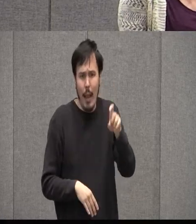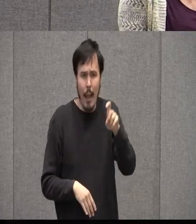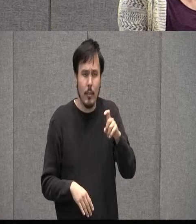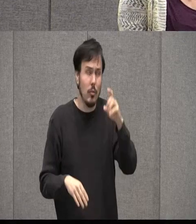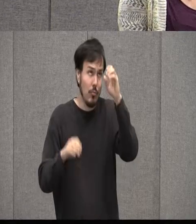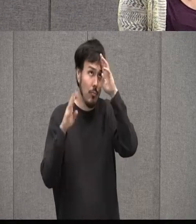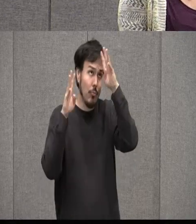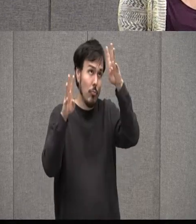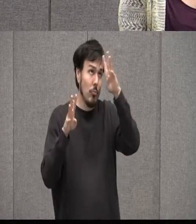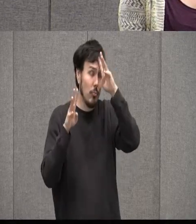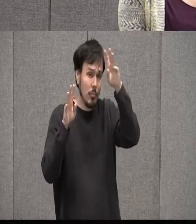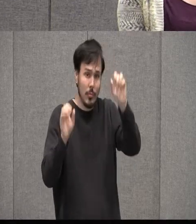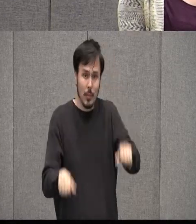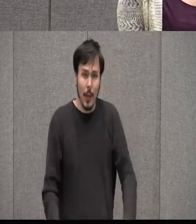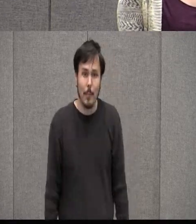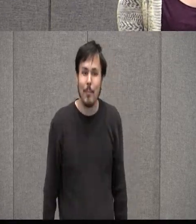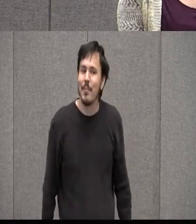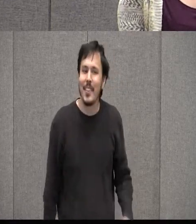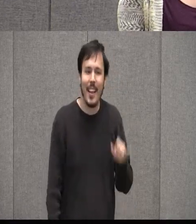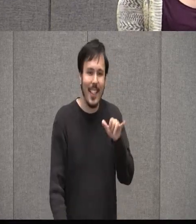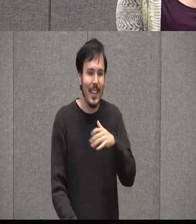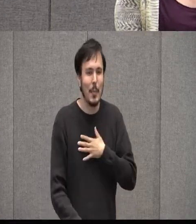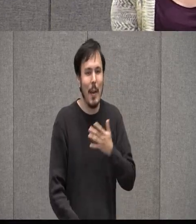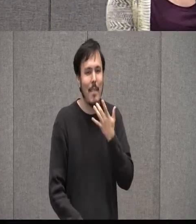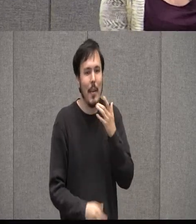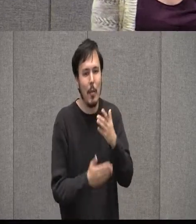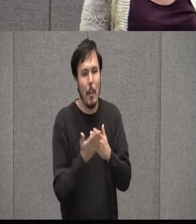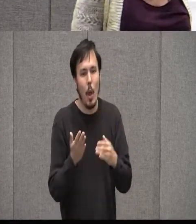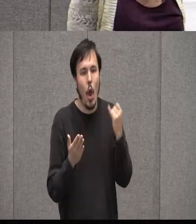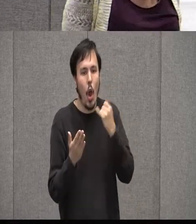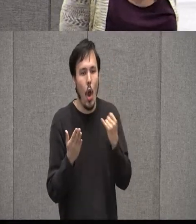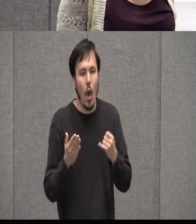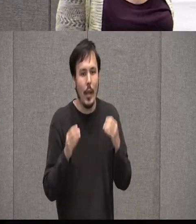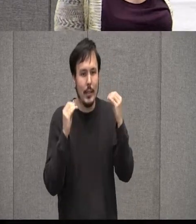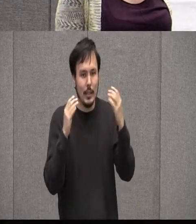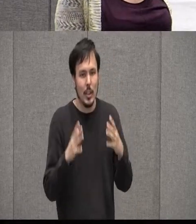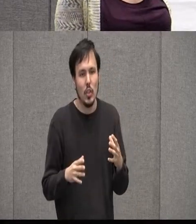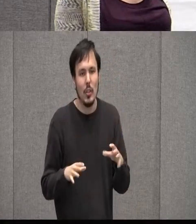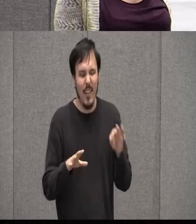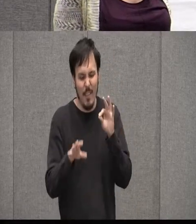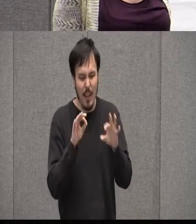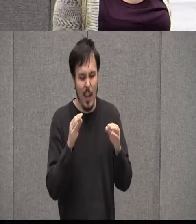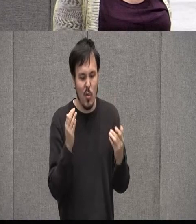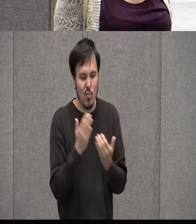That's right. That's my favorite part of being an art teacher, is finding new things. Can you paint with bubbles?